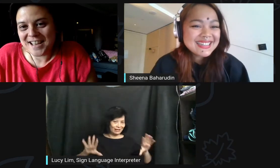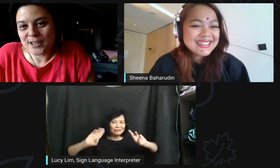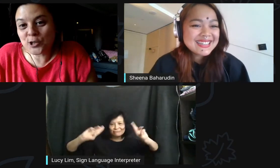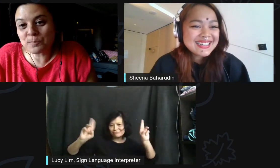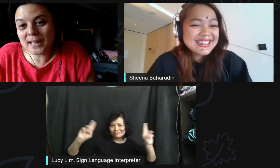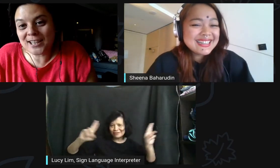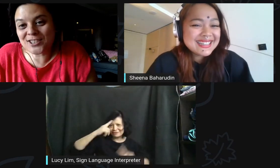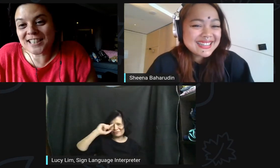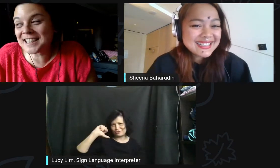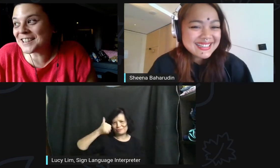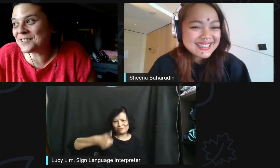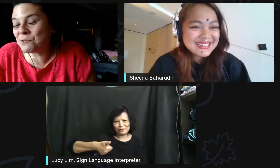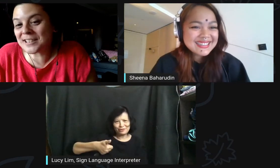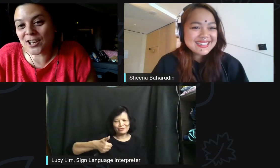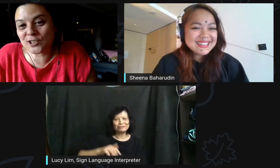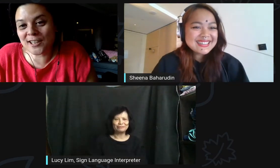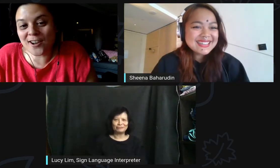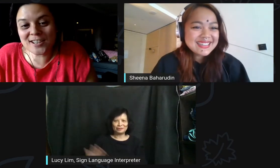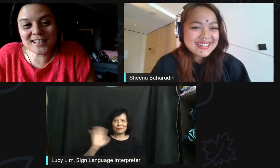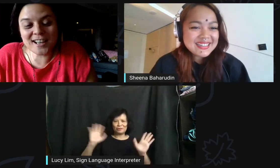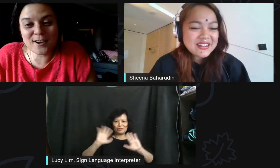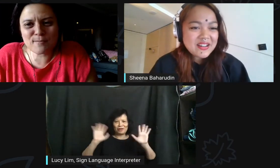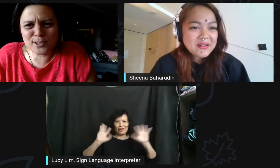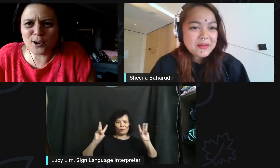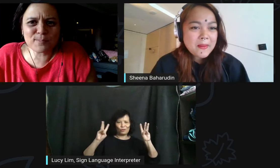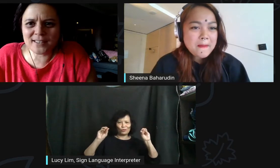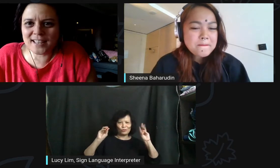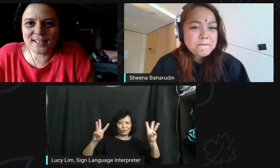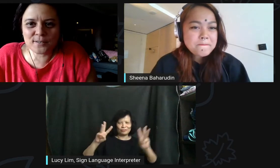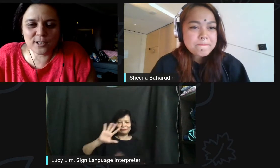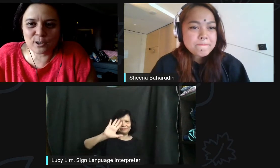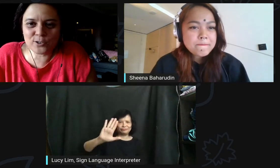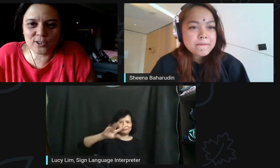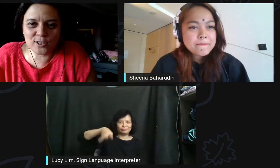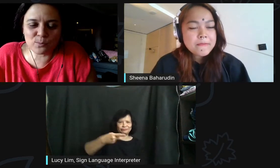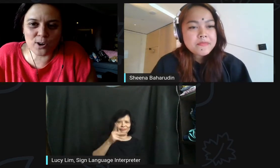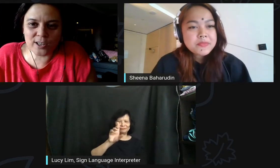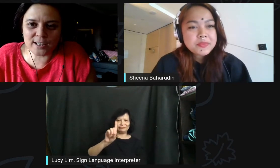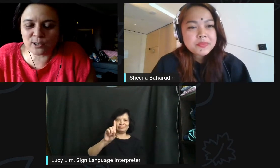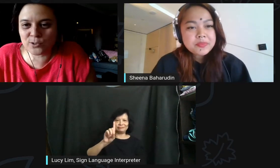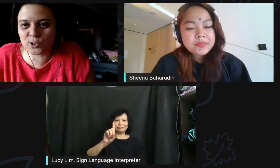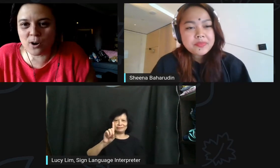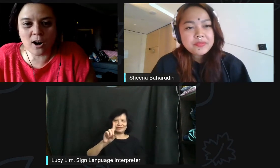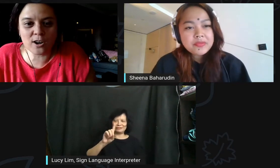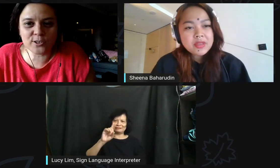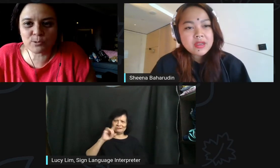Your PhD was actually on a topic that is close to this work and close to our heart